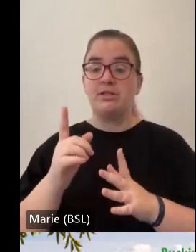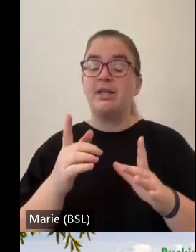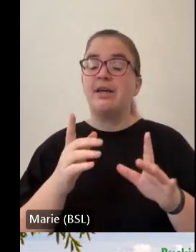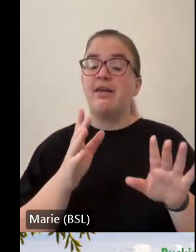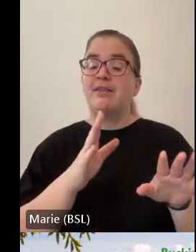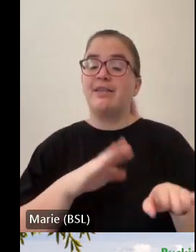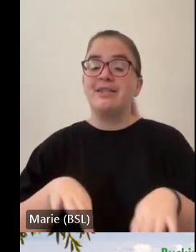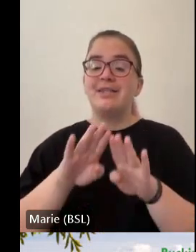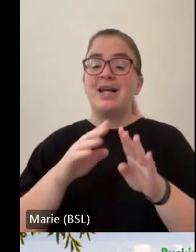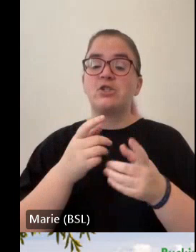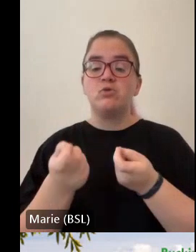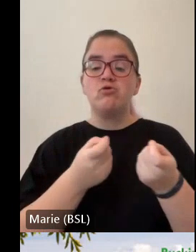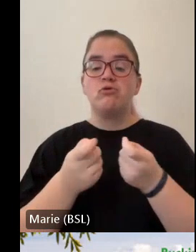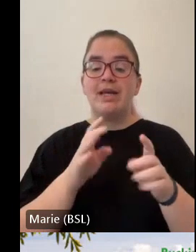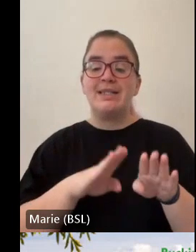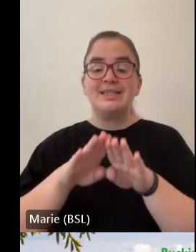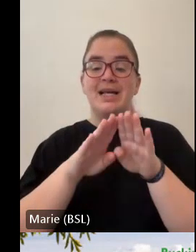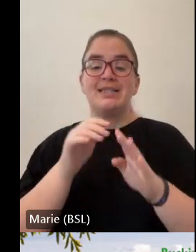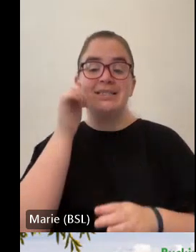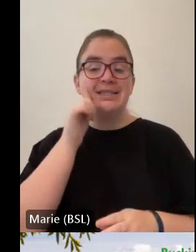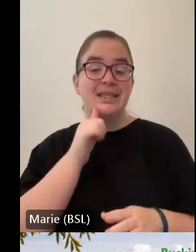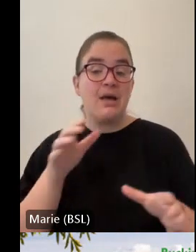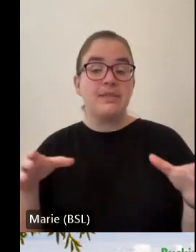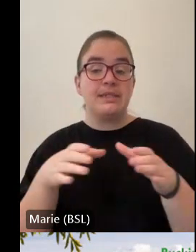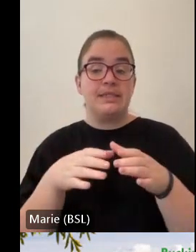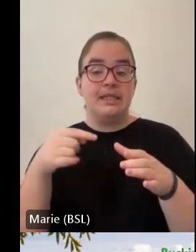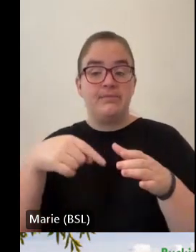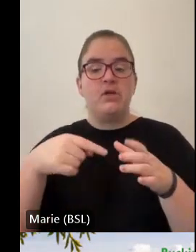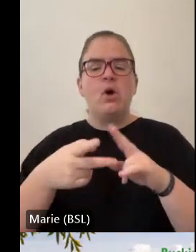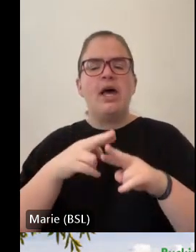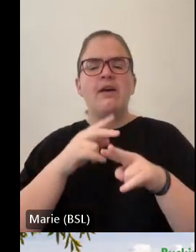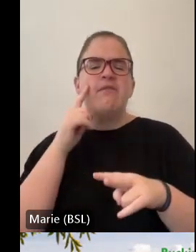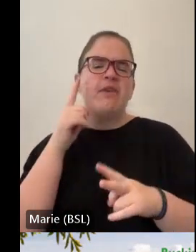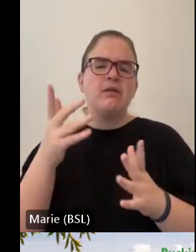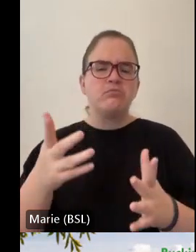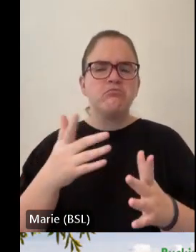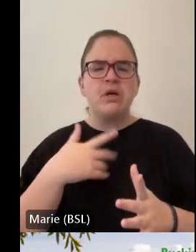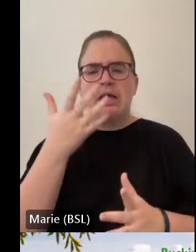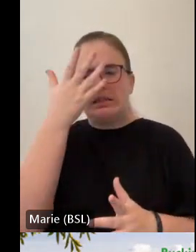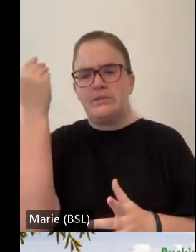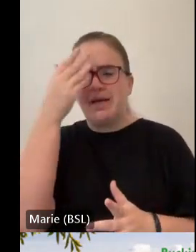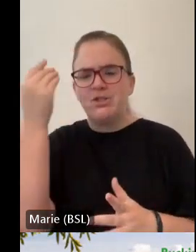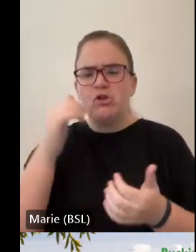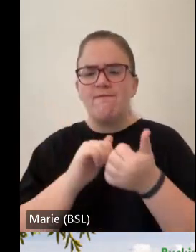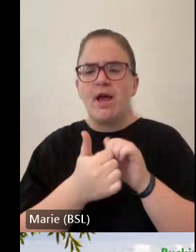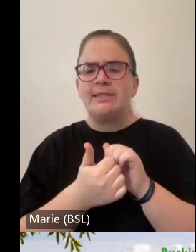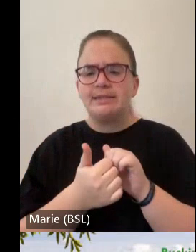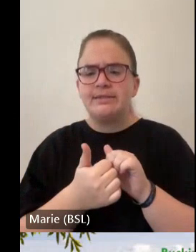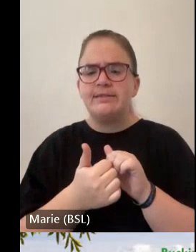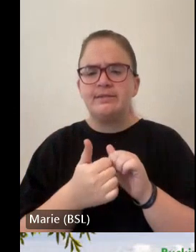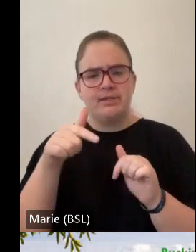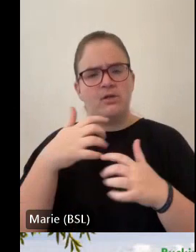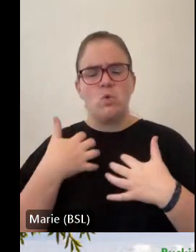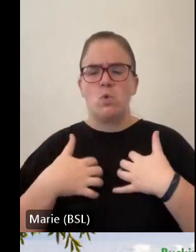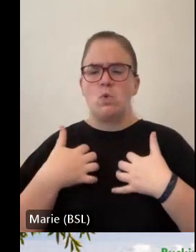scams team and if you've heard about dementia friends, it's very similar to that in that there's a sort of tiering.